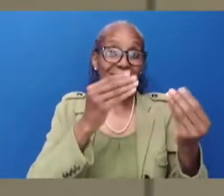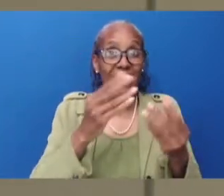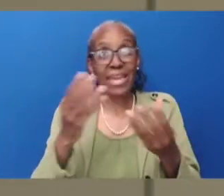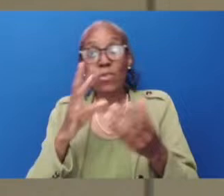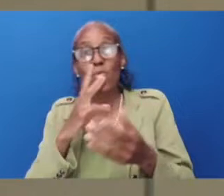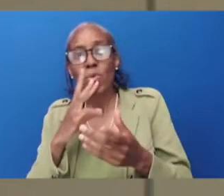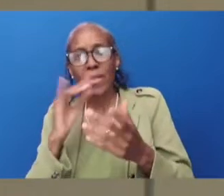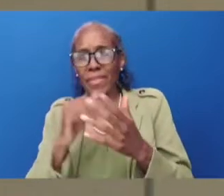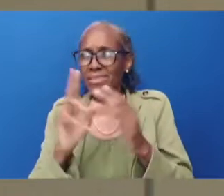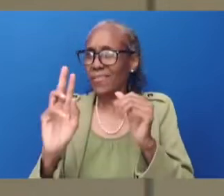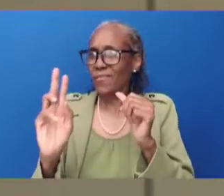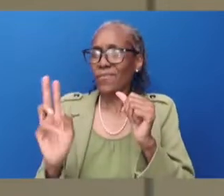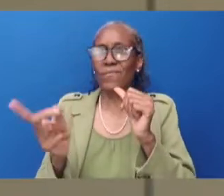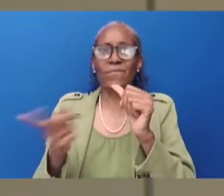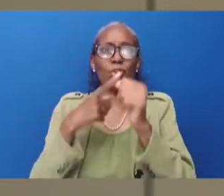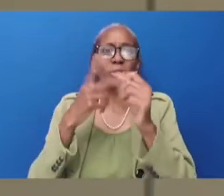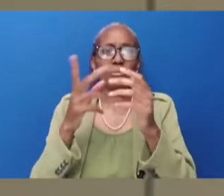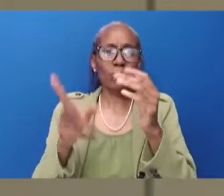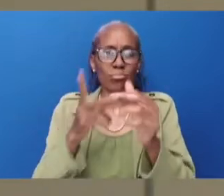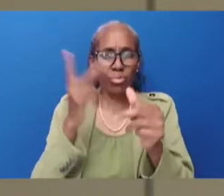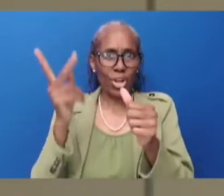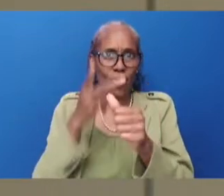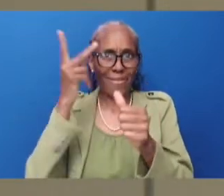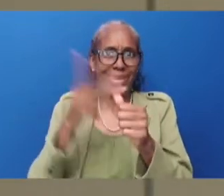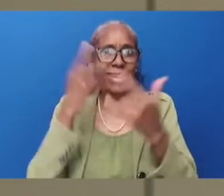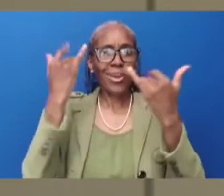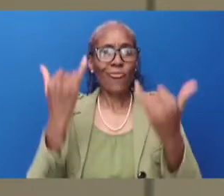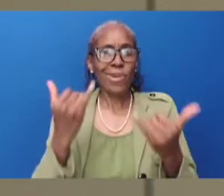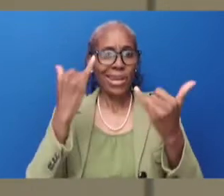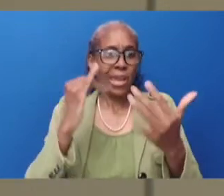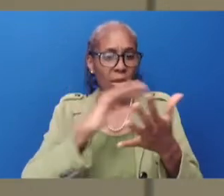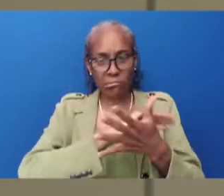PRIORITY.